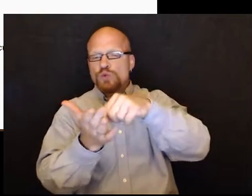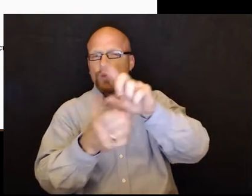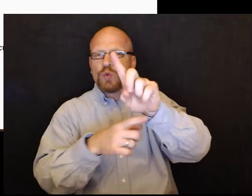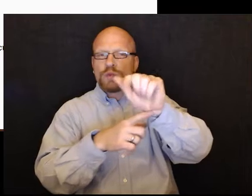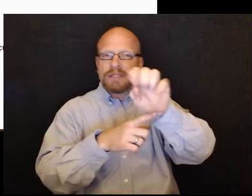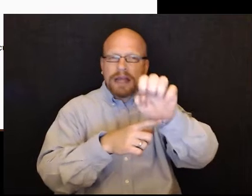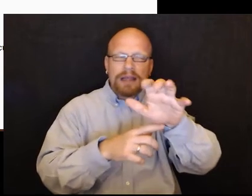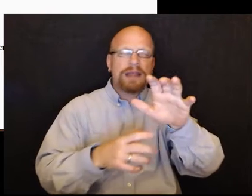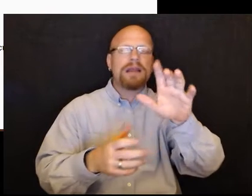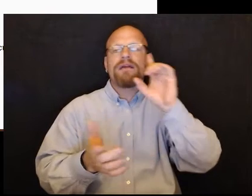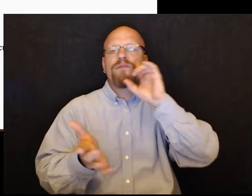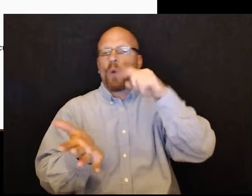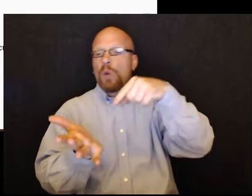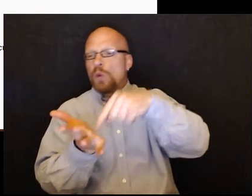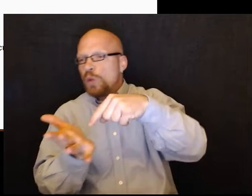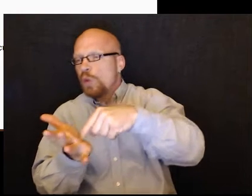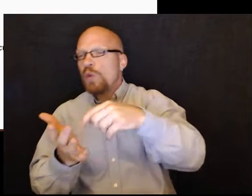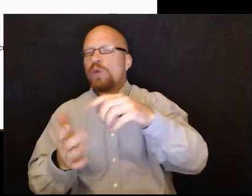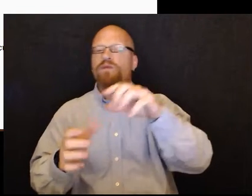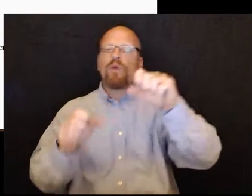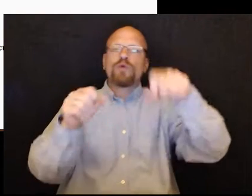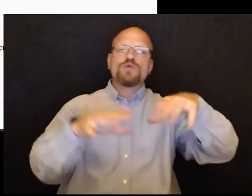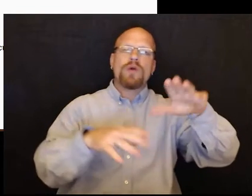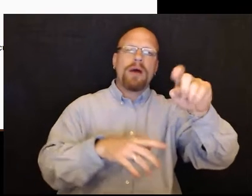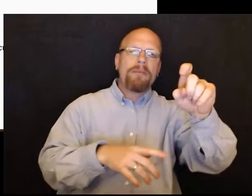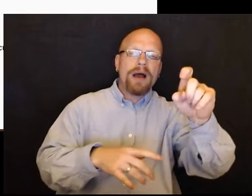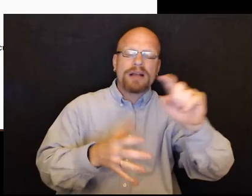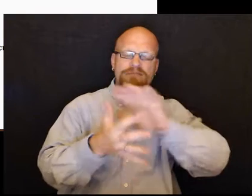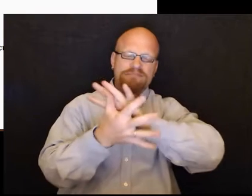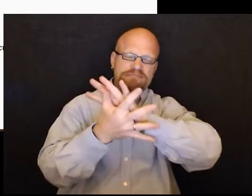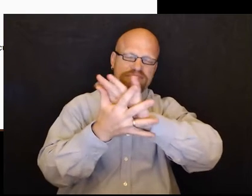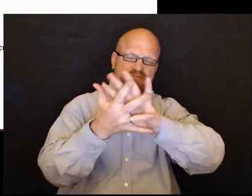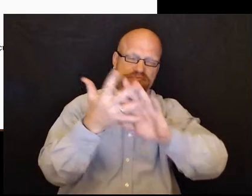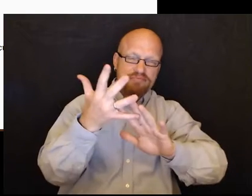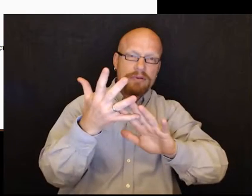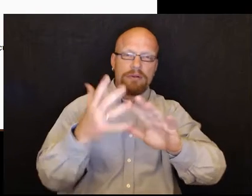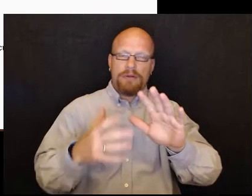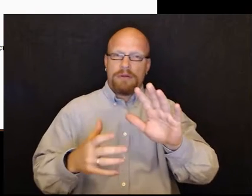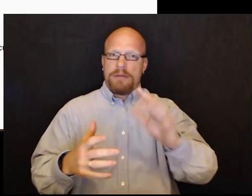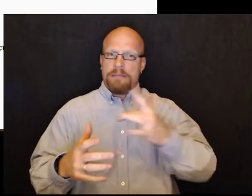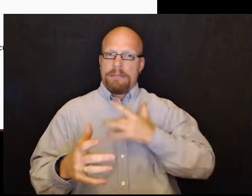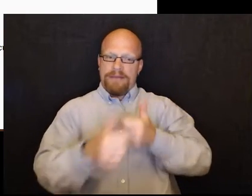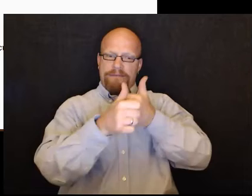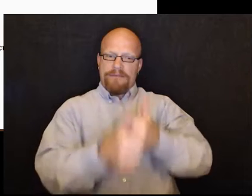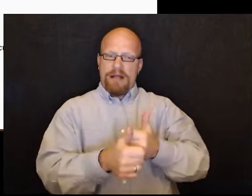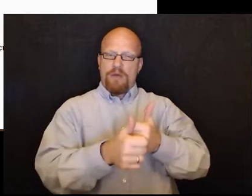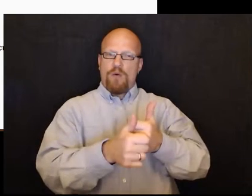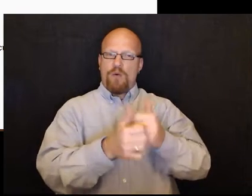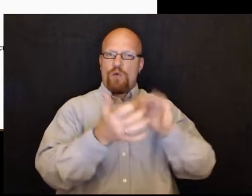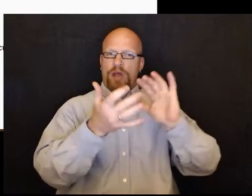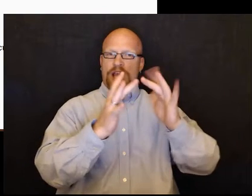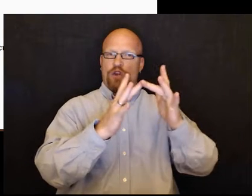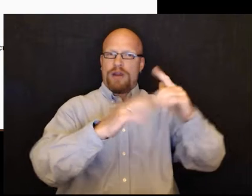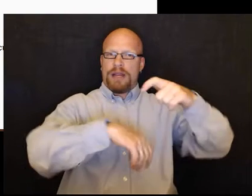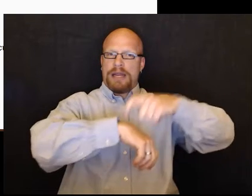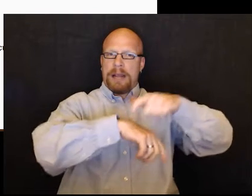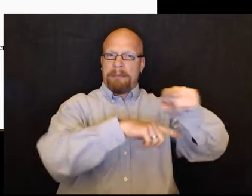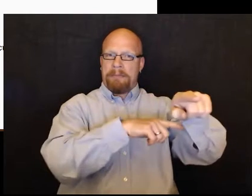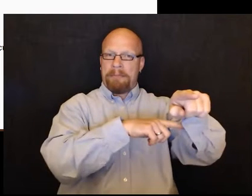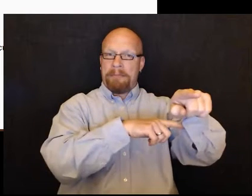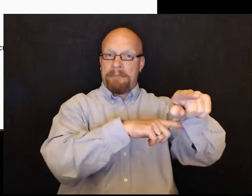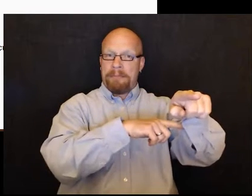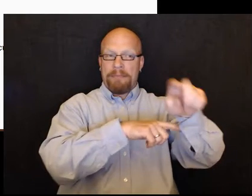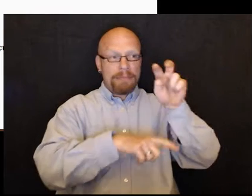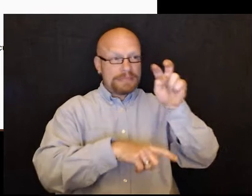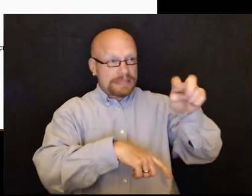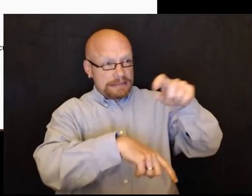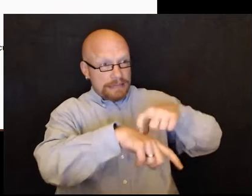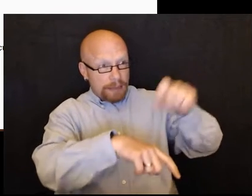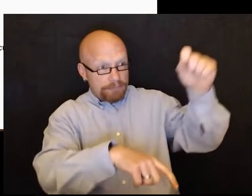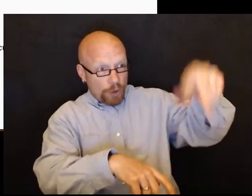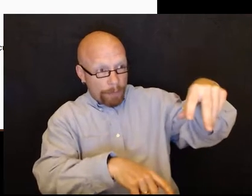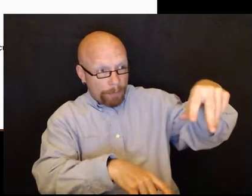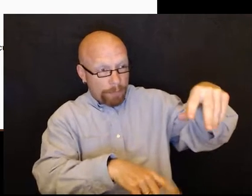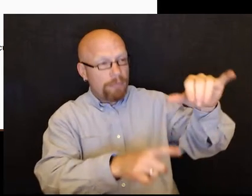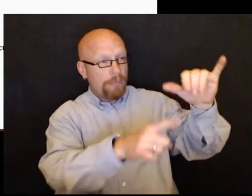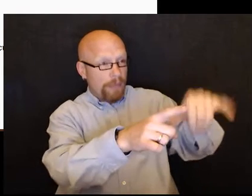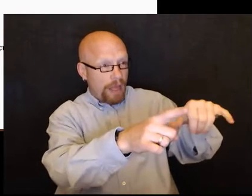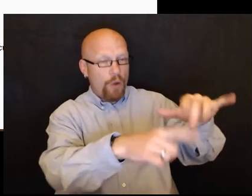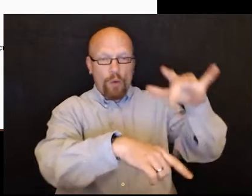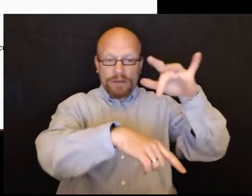that meaning the due dates the dropbox whatever we have you follow the time on